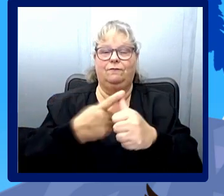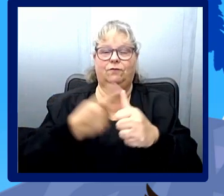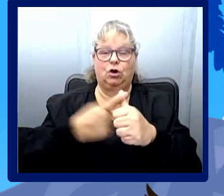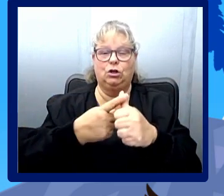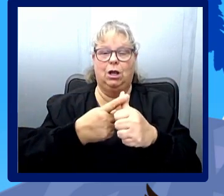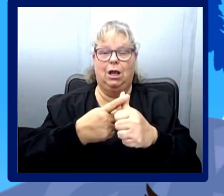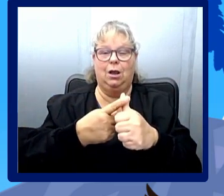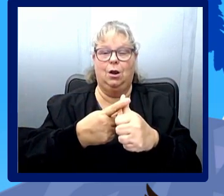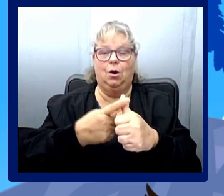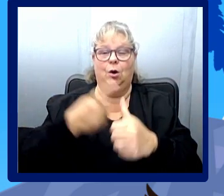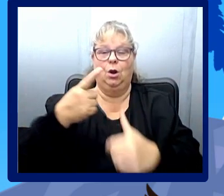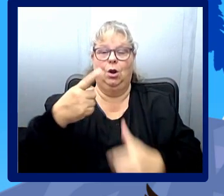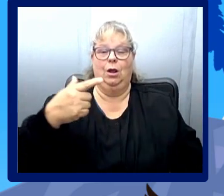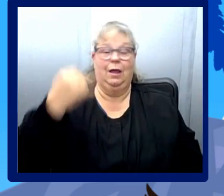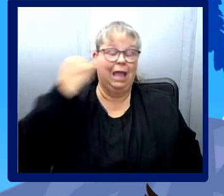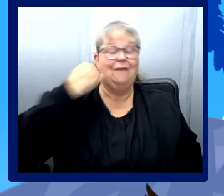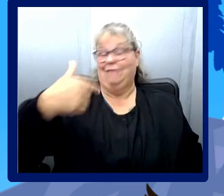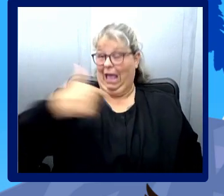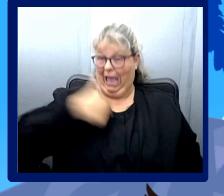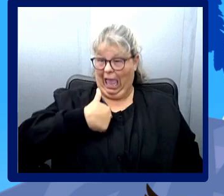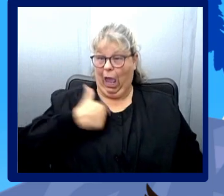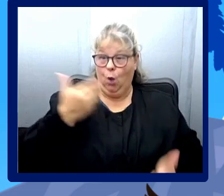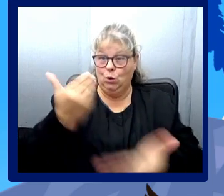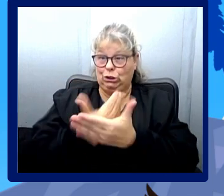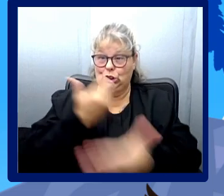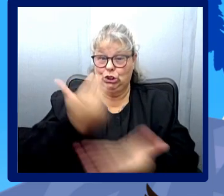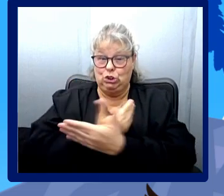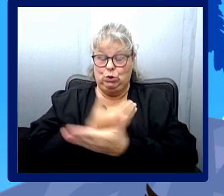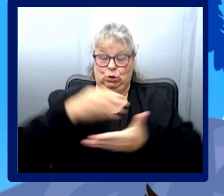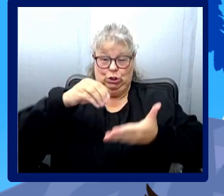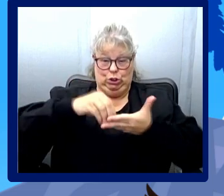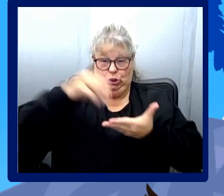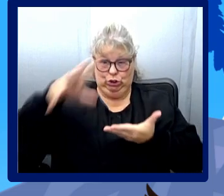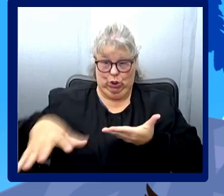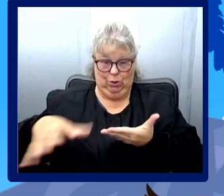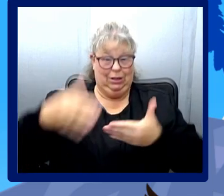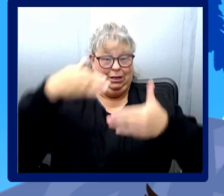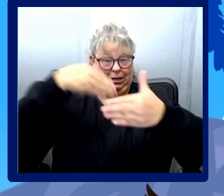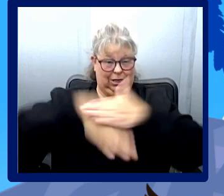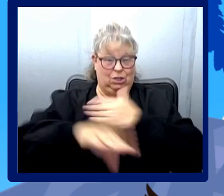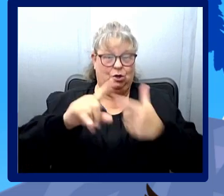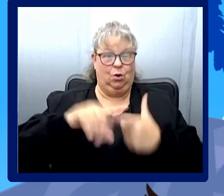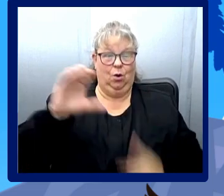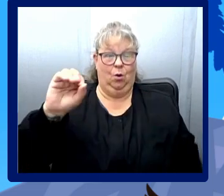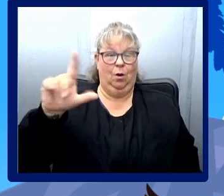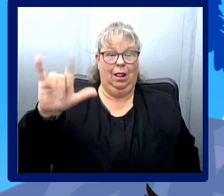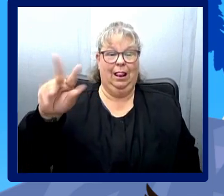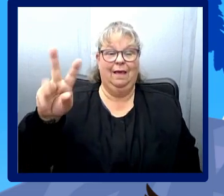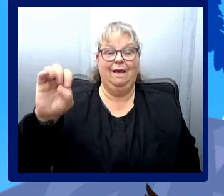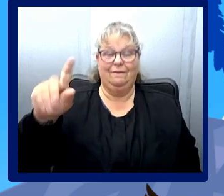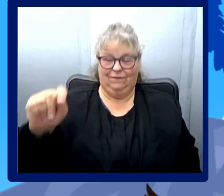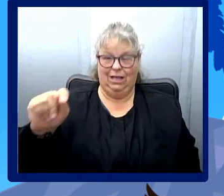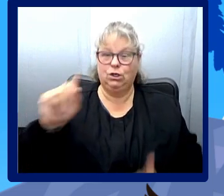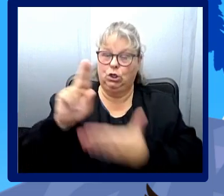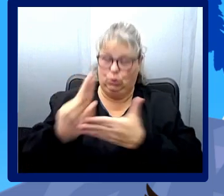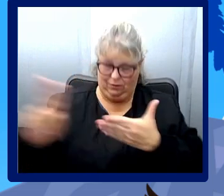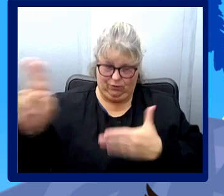and jump over here into the community. Right here is the Wayfinder Community,